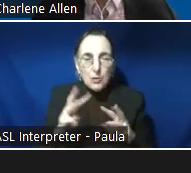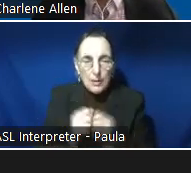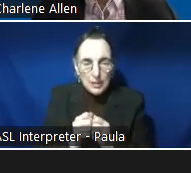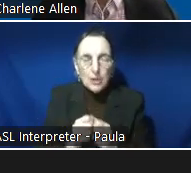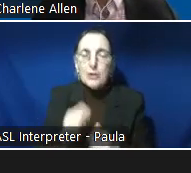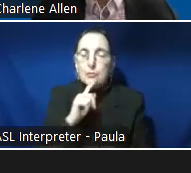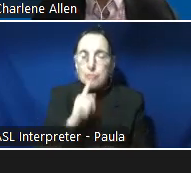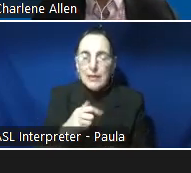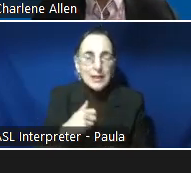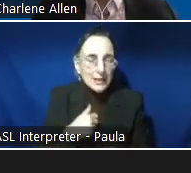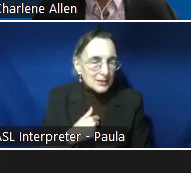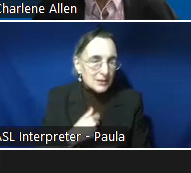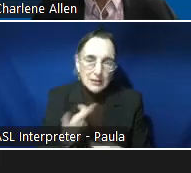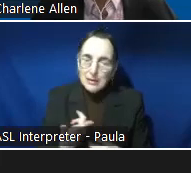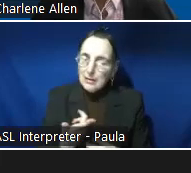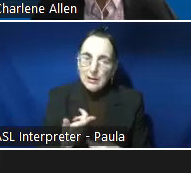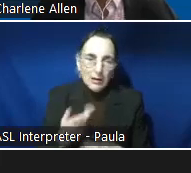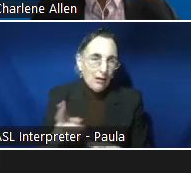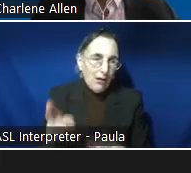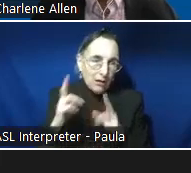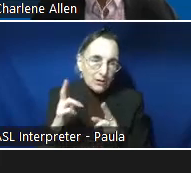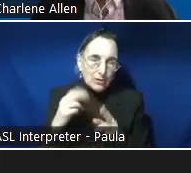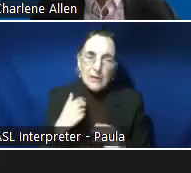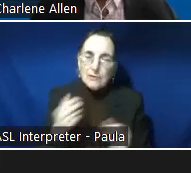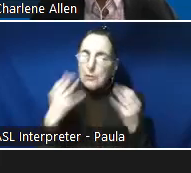to have so many of you here with us and your active involvement in